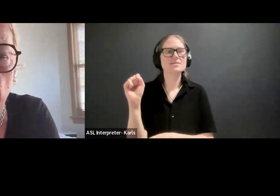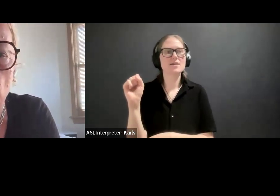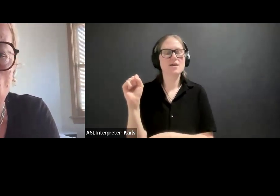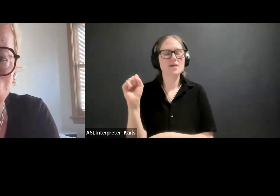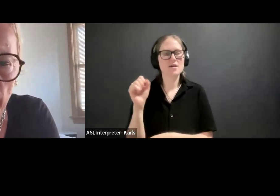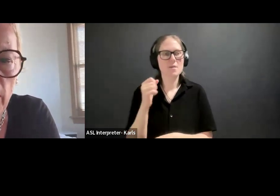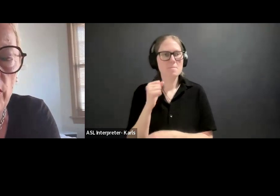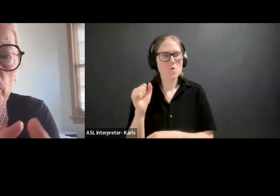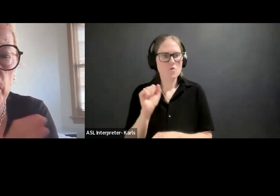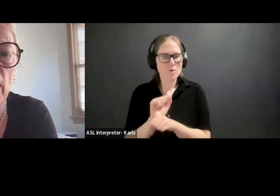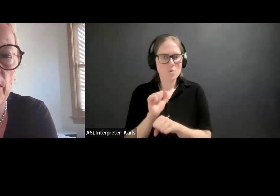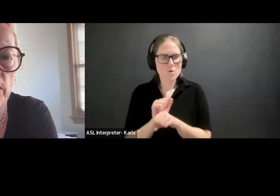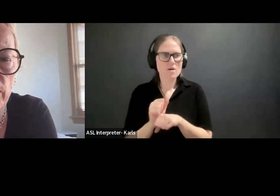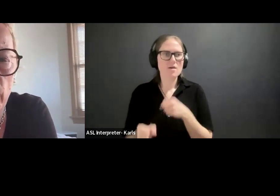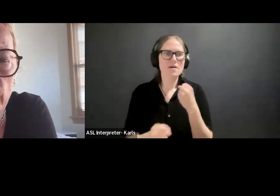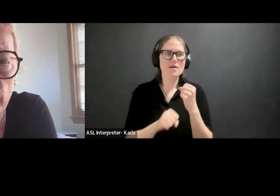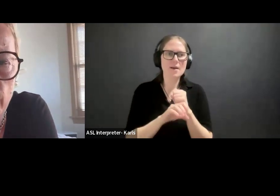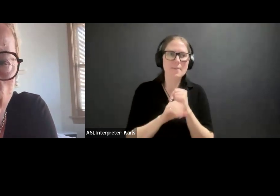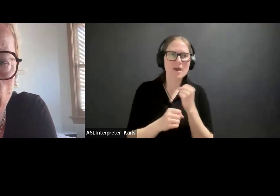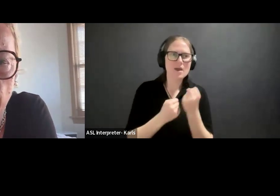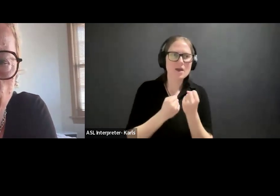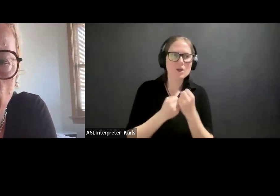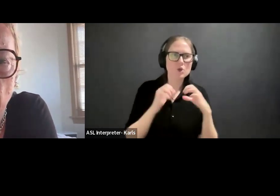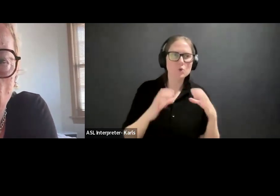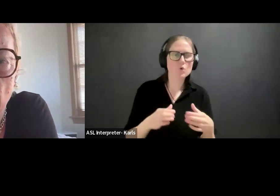campaigning groups and countercultural institutions,